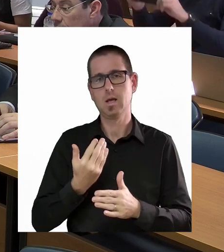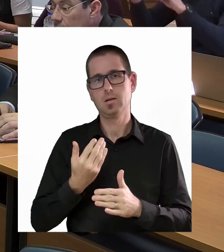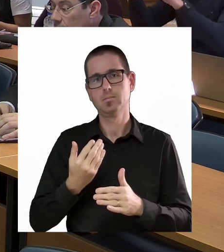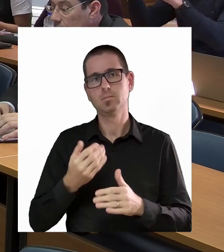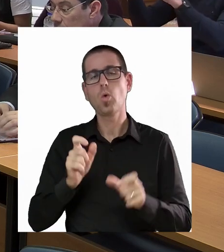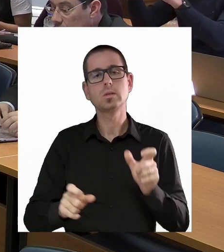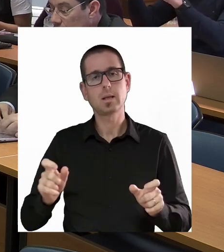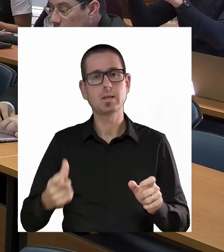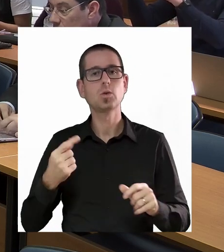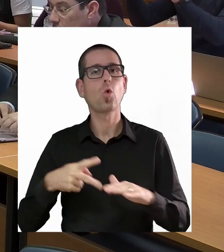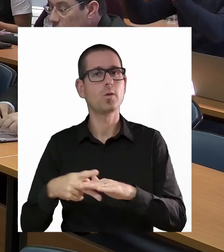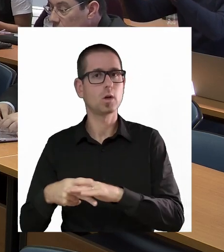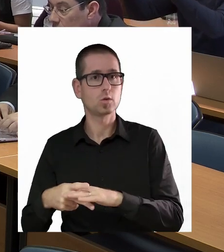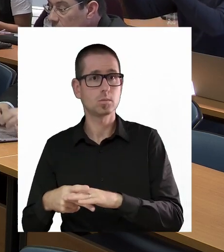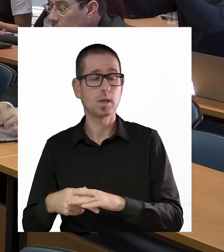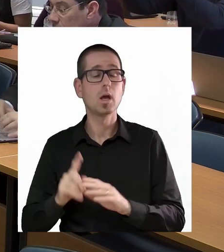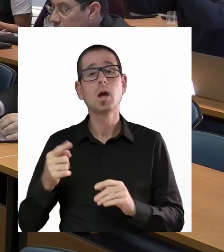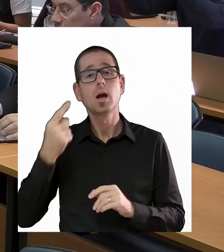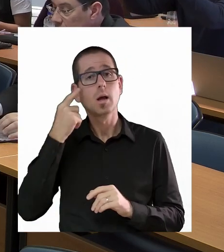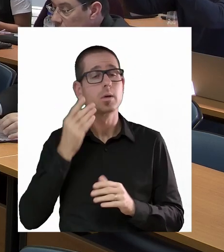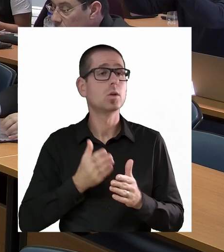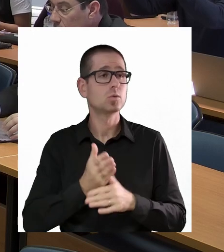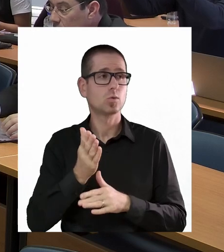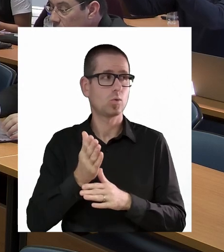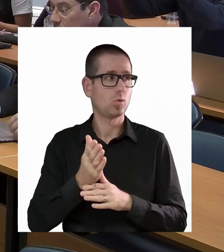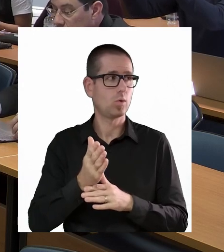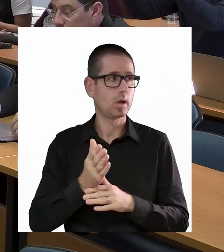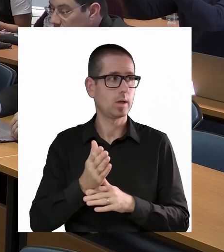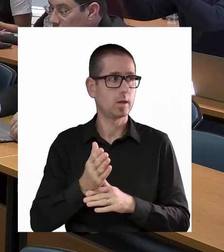What did you think during your design of virtual reality?